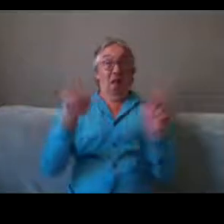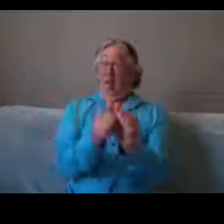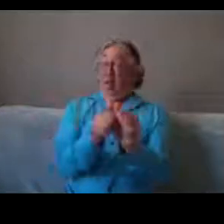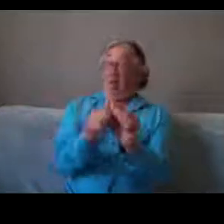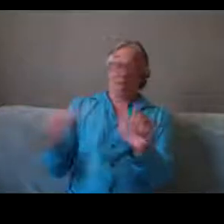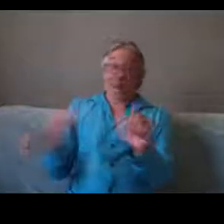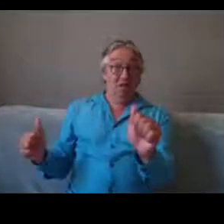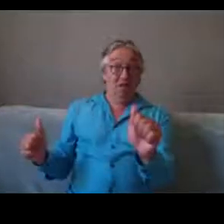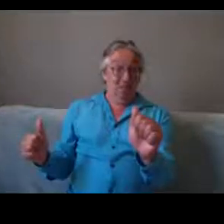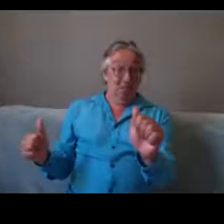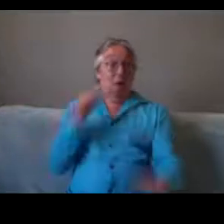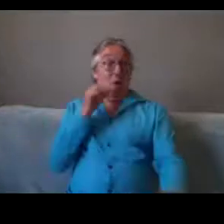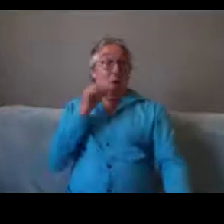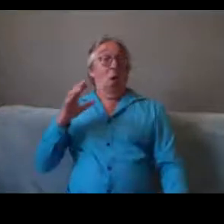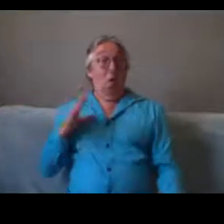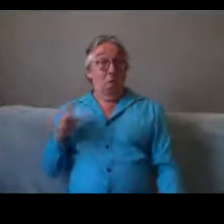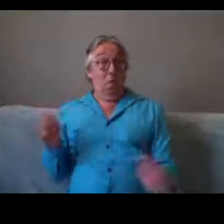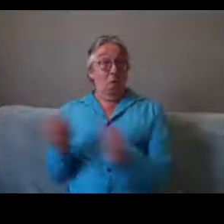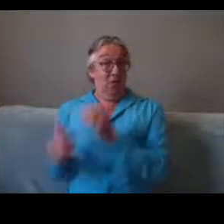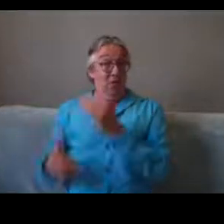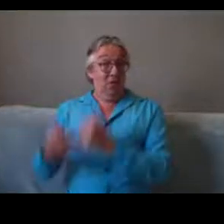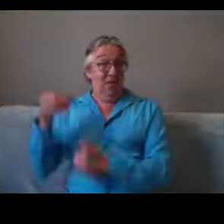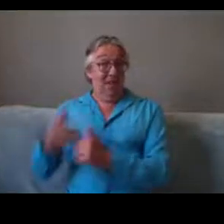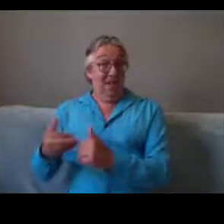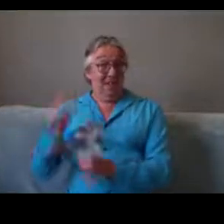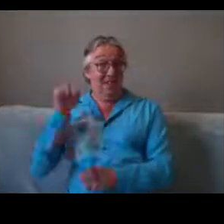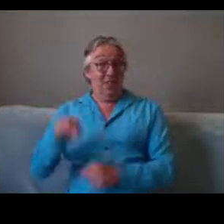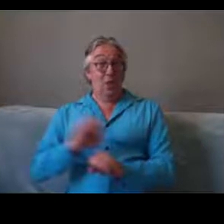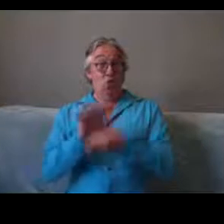My name is Loredana Dicsi and I'm working at the EDF